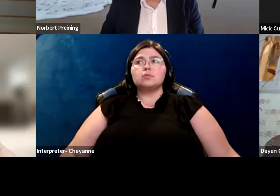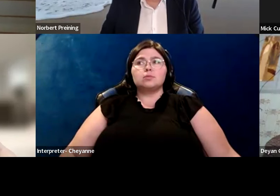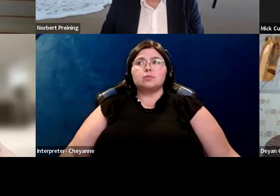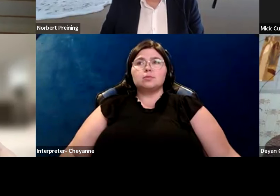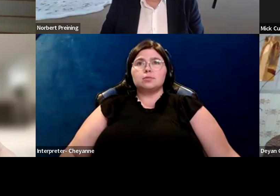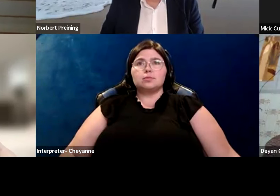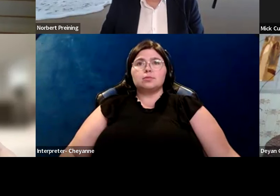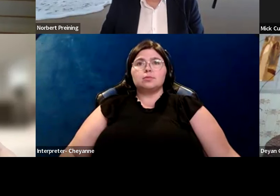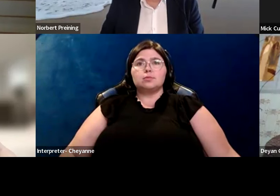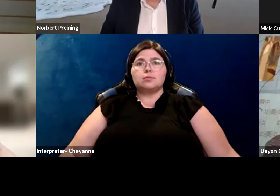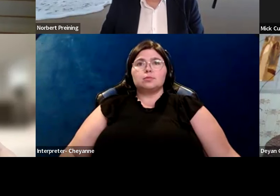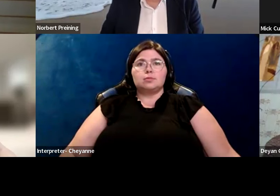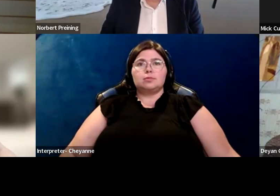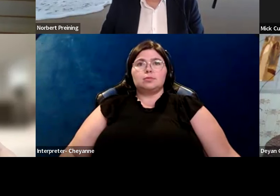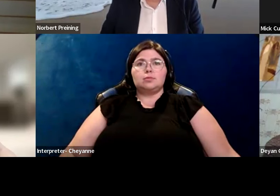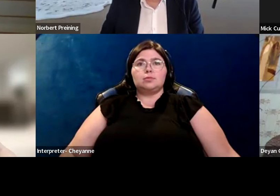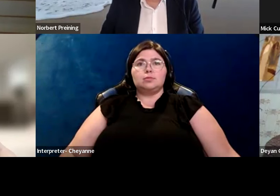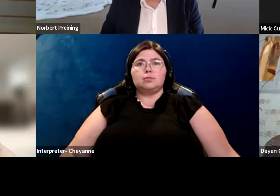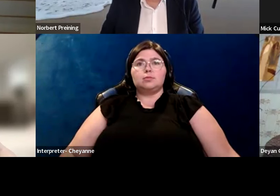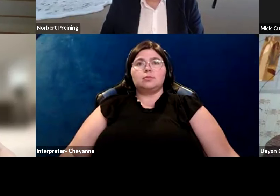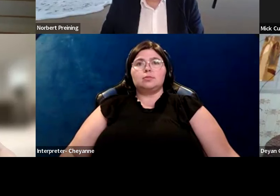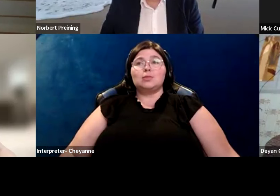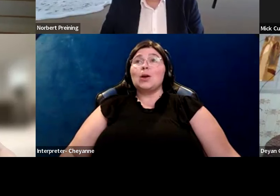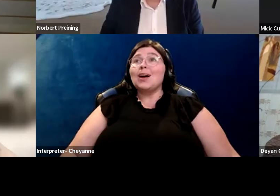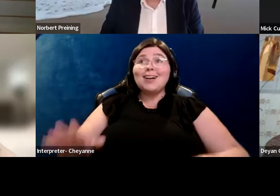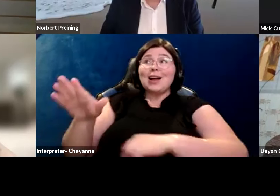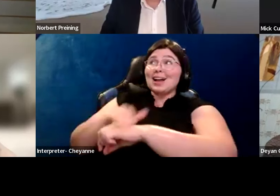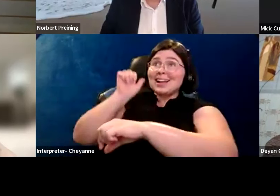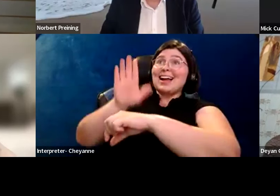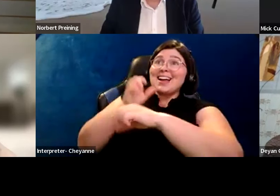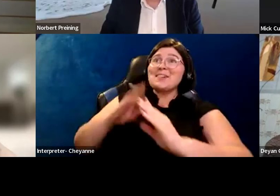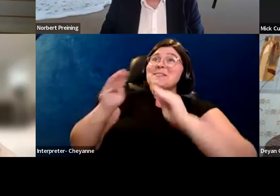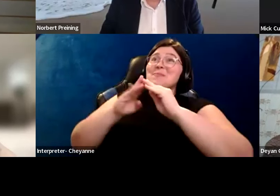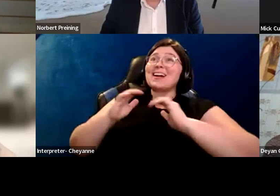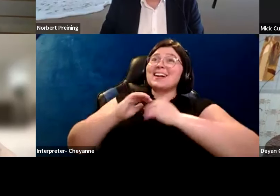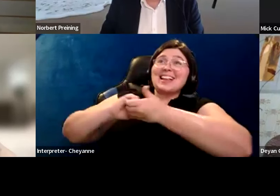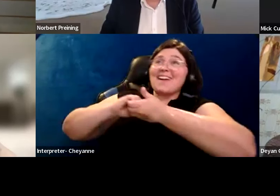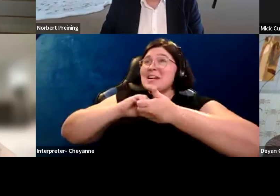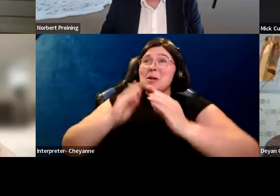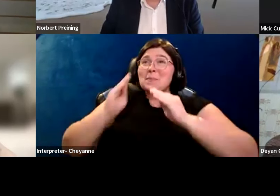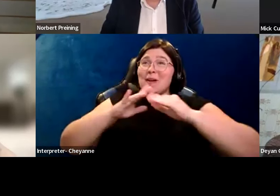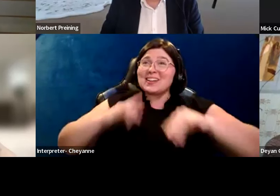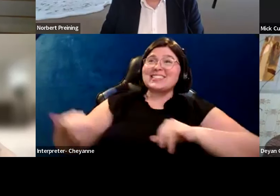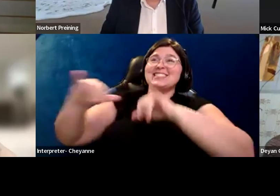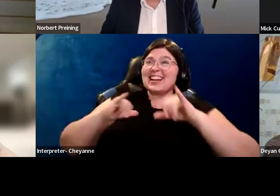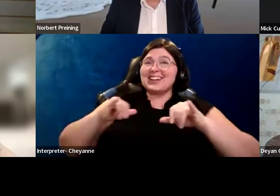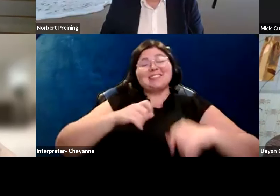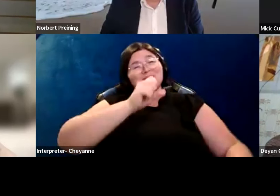So I'm hearing a direct call for more collaboration and standardization. Yeah, thank you so much for that.